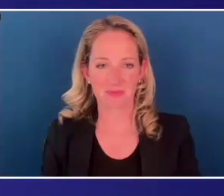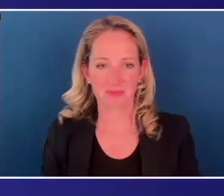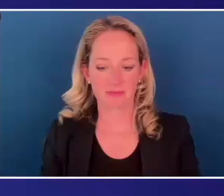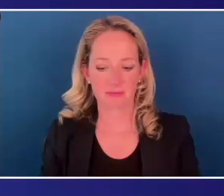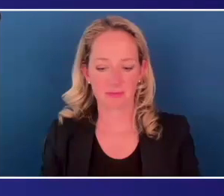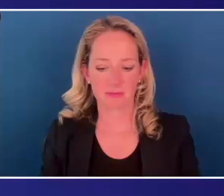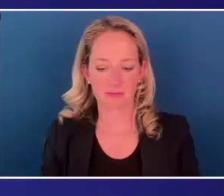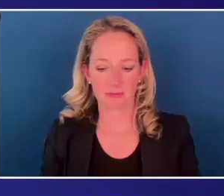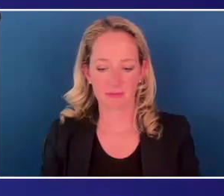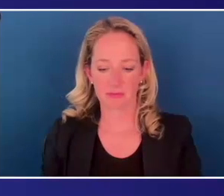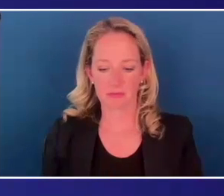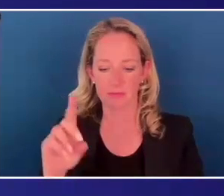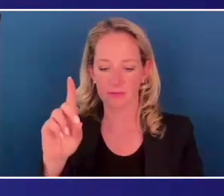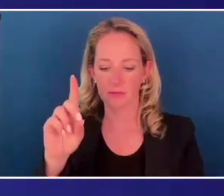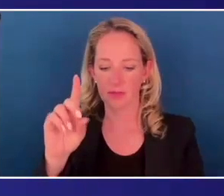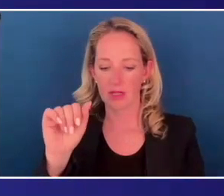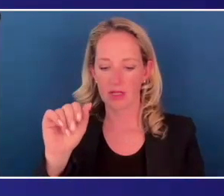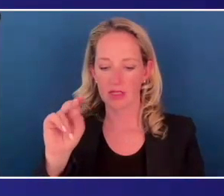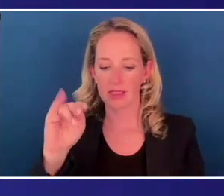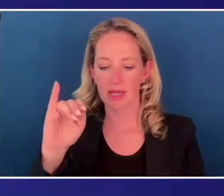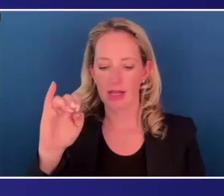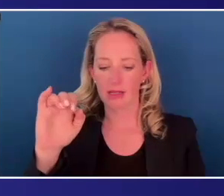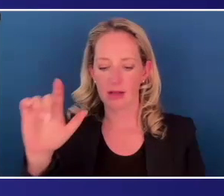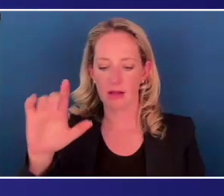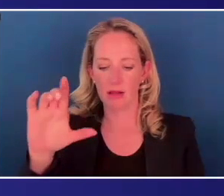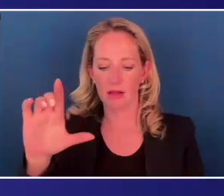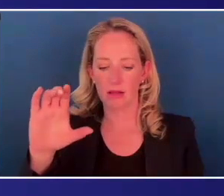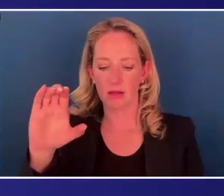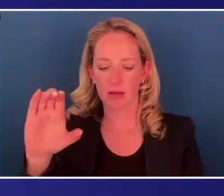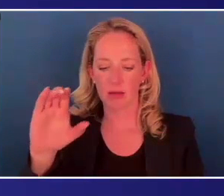Daniel, call your.